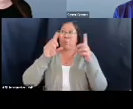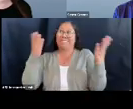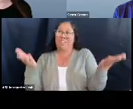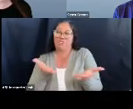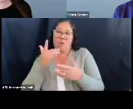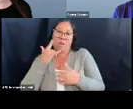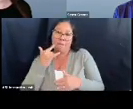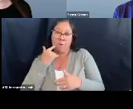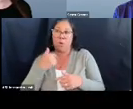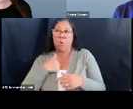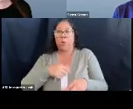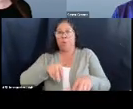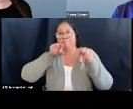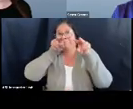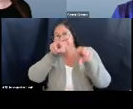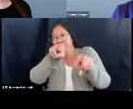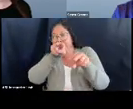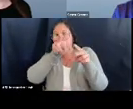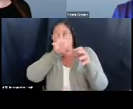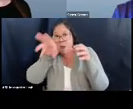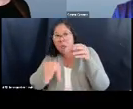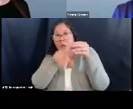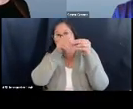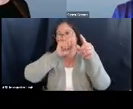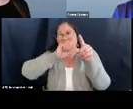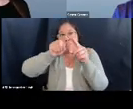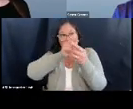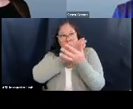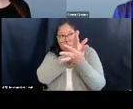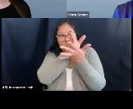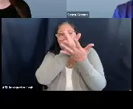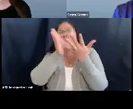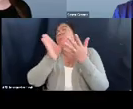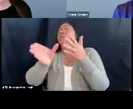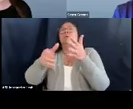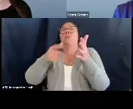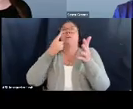and we look forward to adding additional areas highlighted by those of you joining us today.